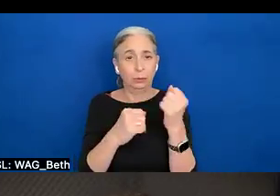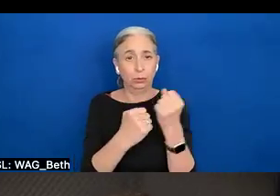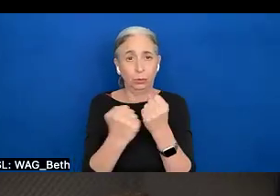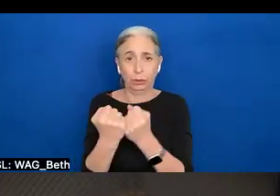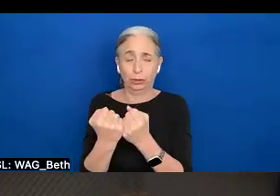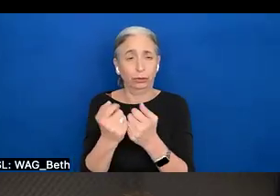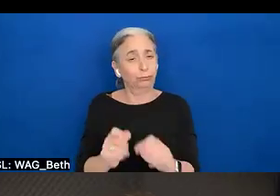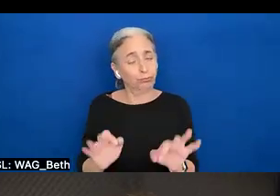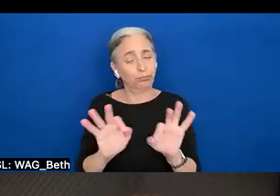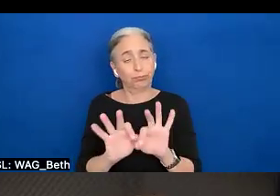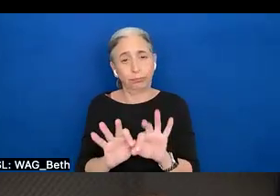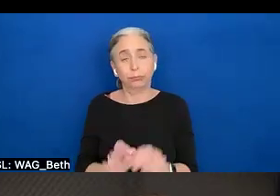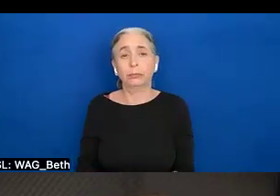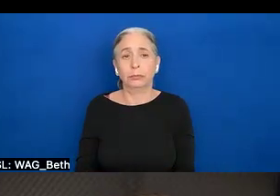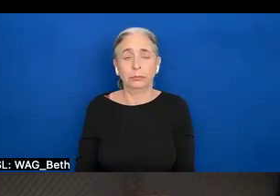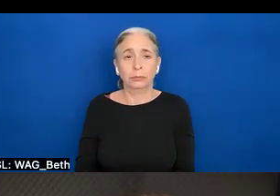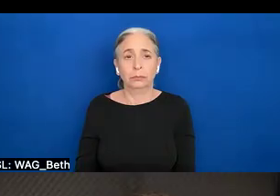equivalent accessible structure.